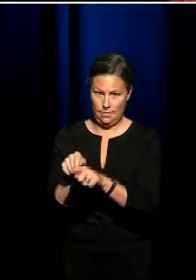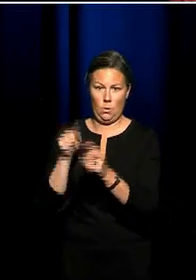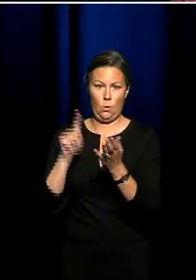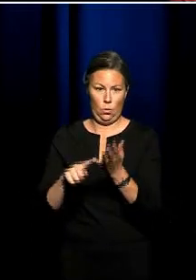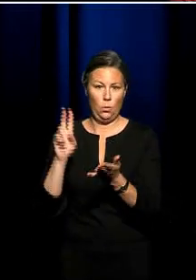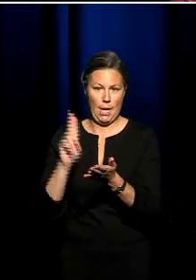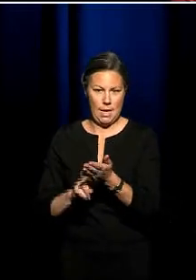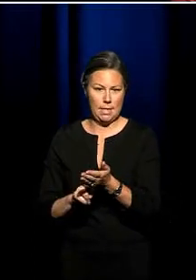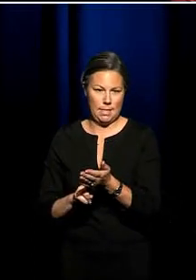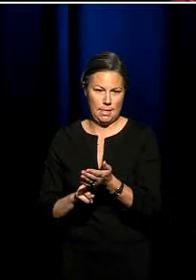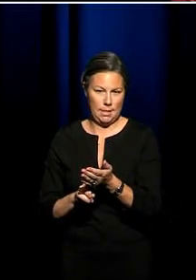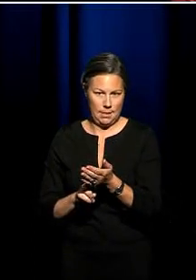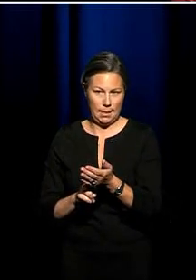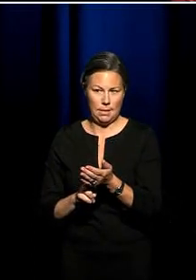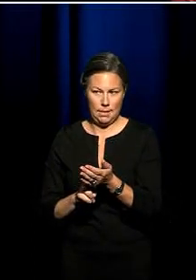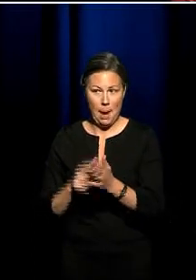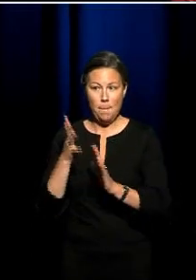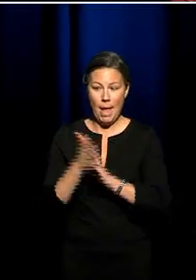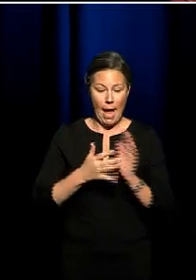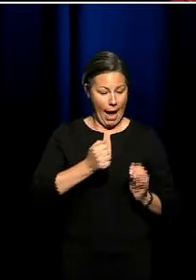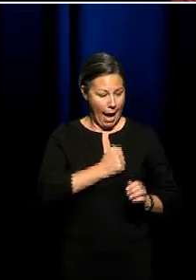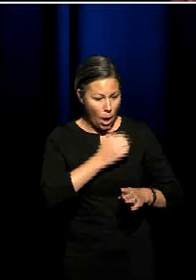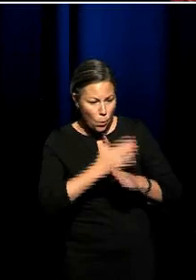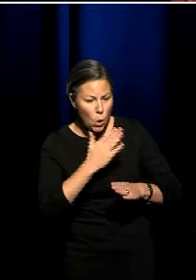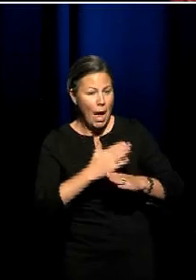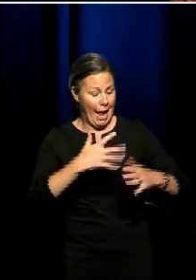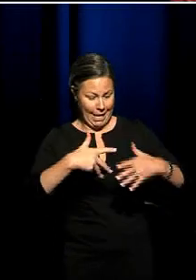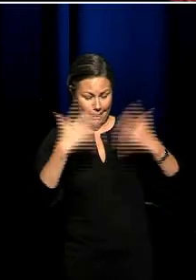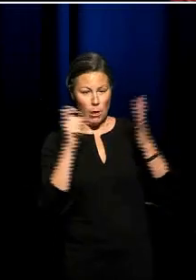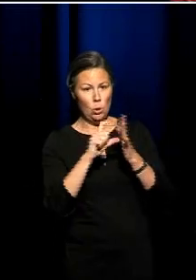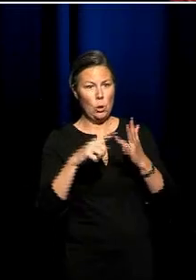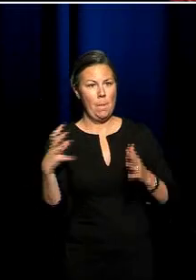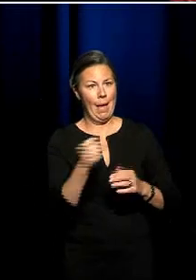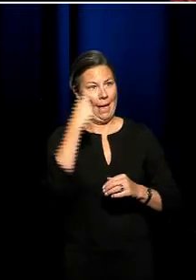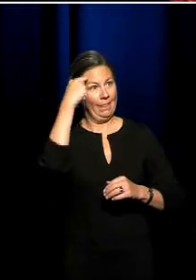Commission must have a rights-based focus. We must take as our